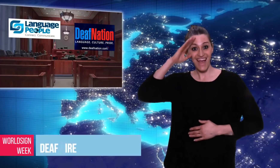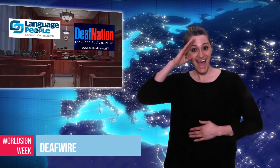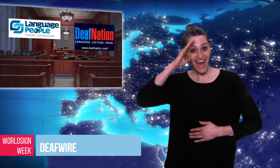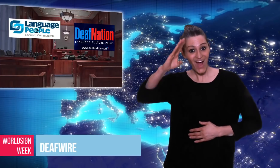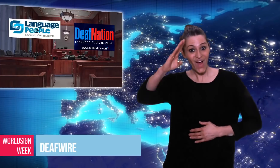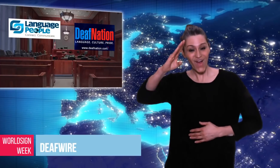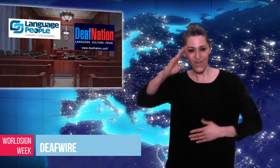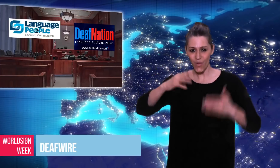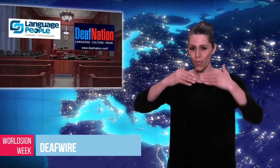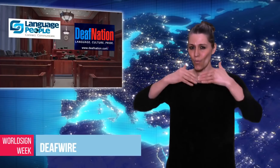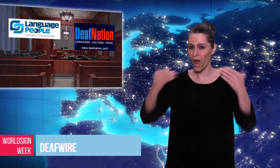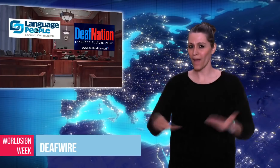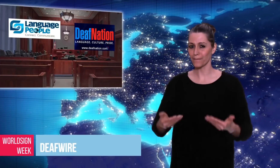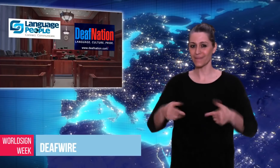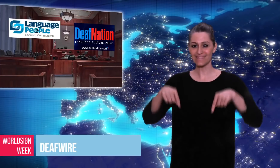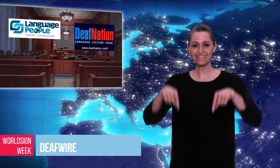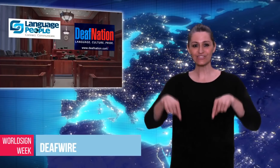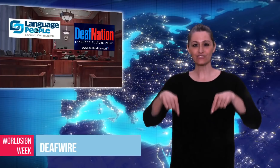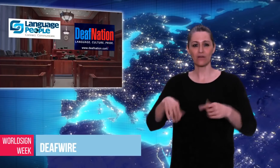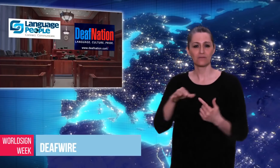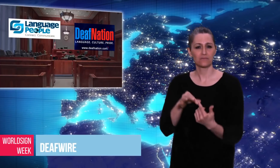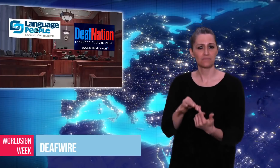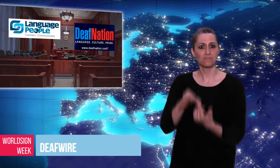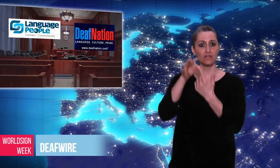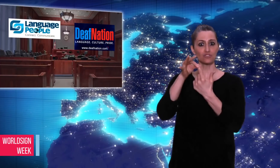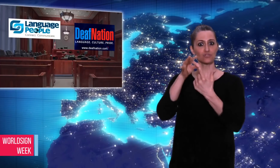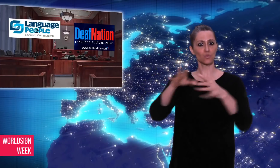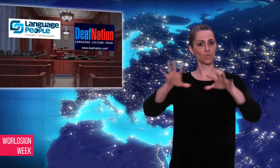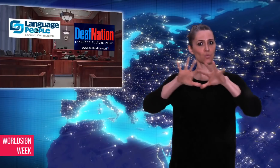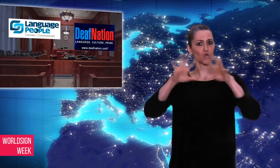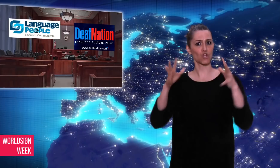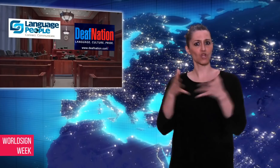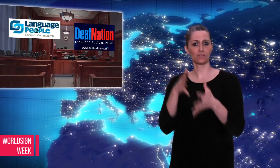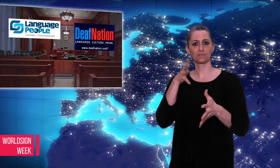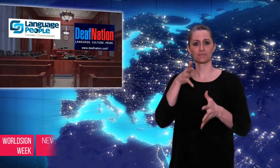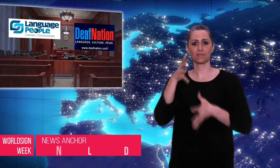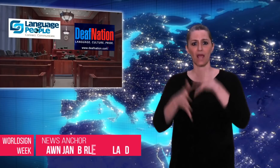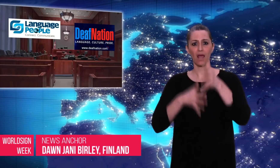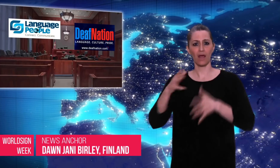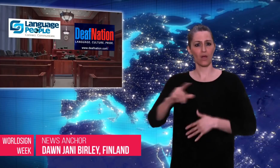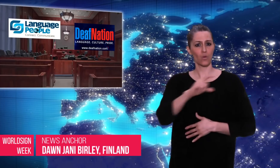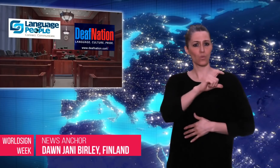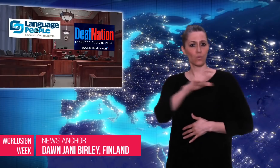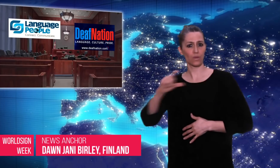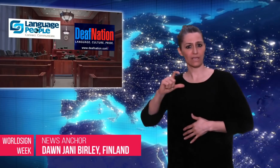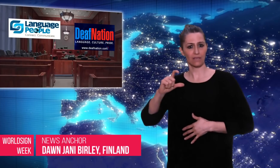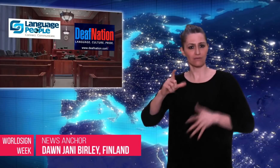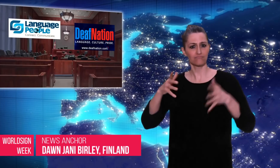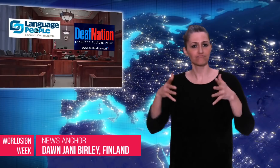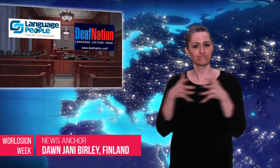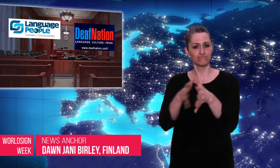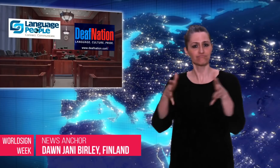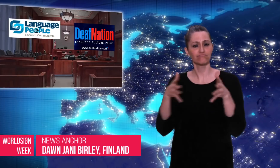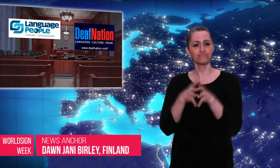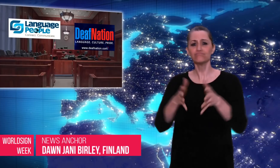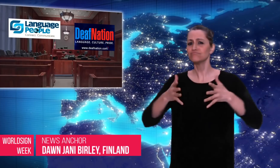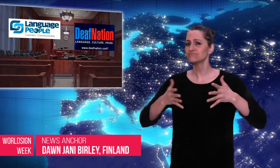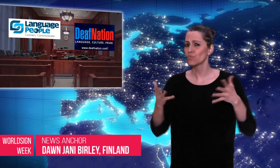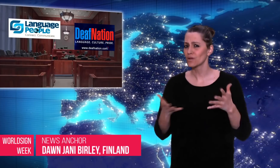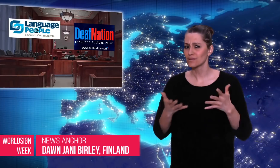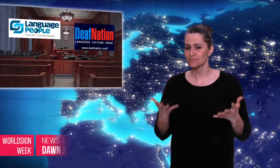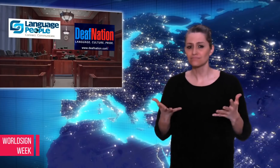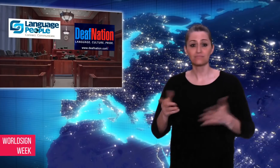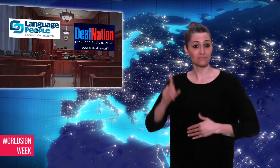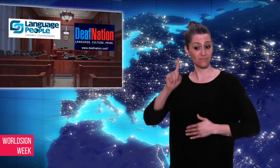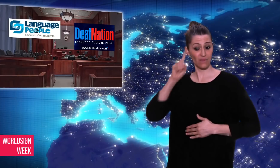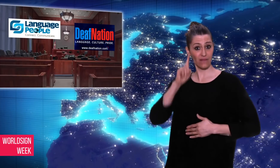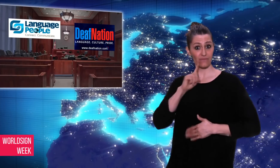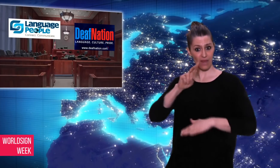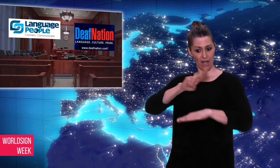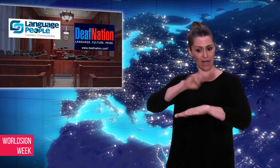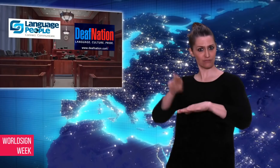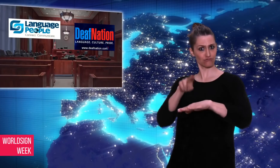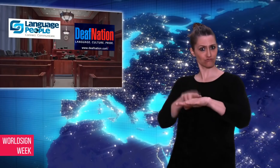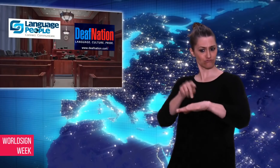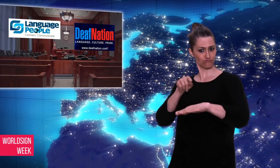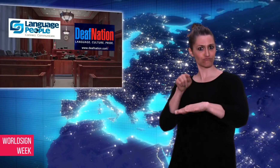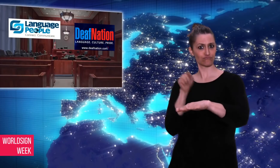Dawn: Hello, Welcome to special WSW story: DeafNation